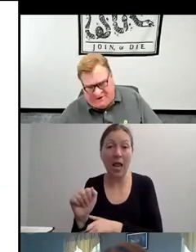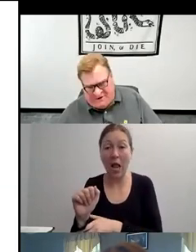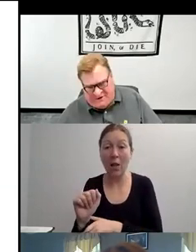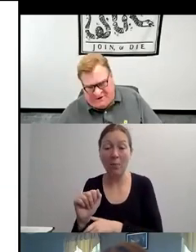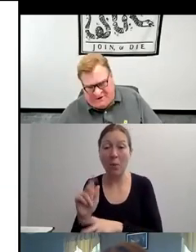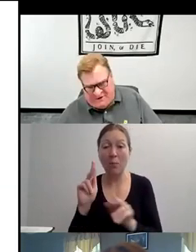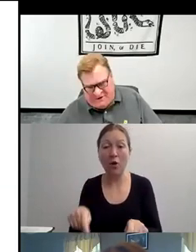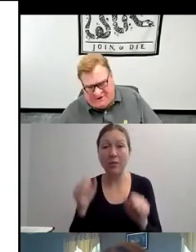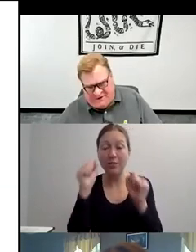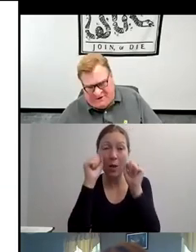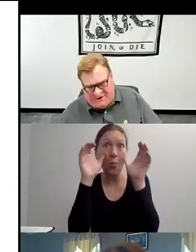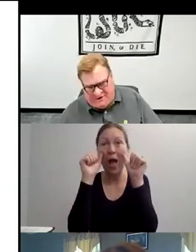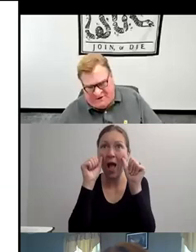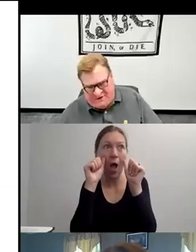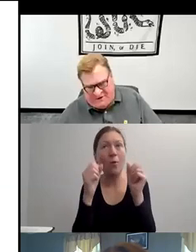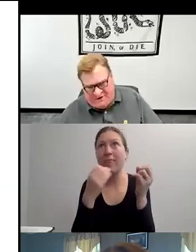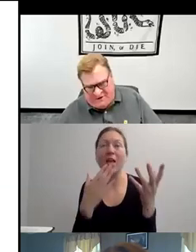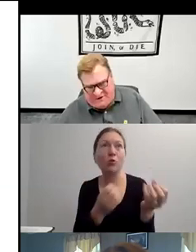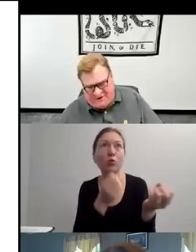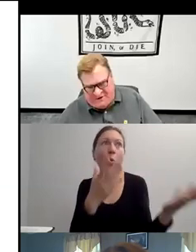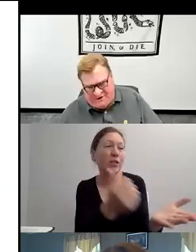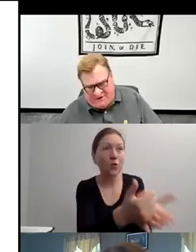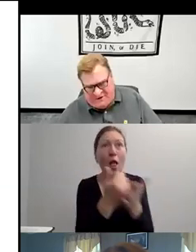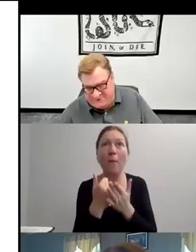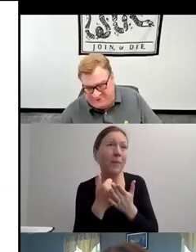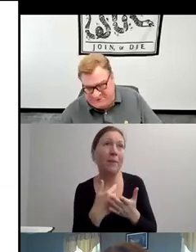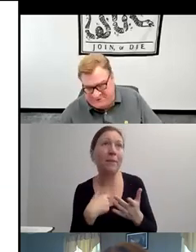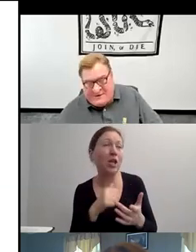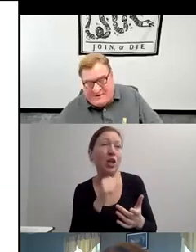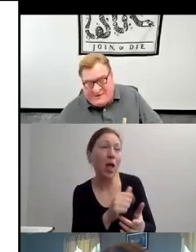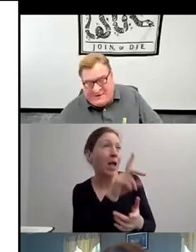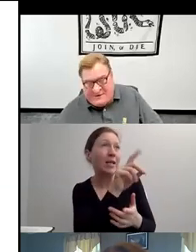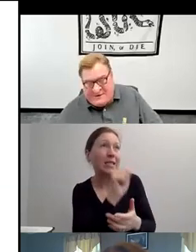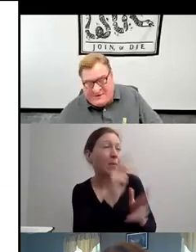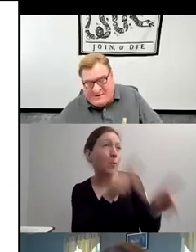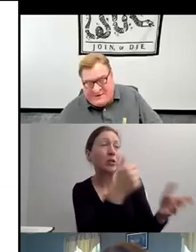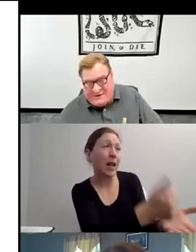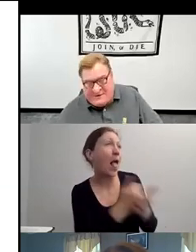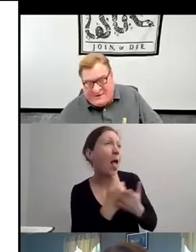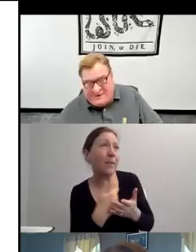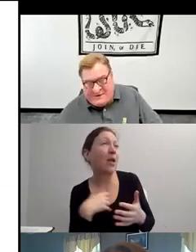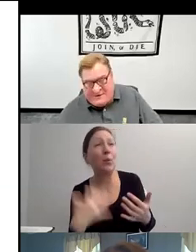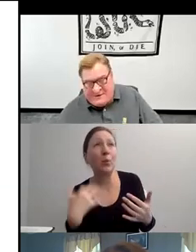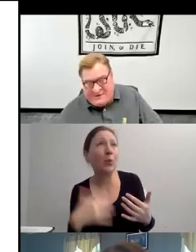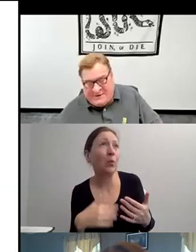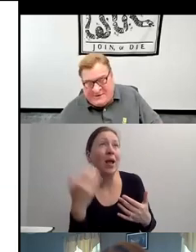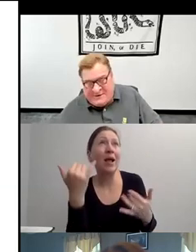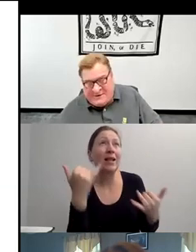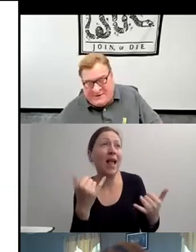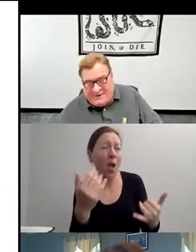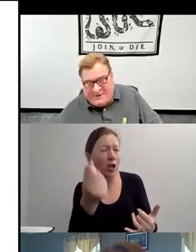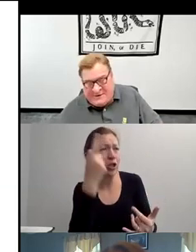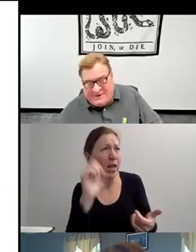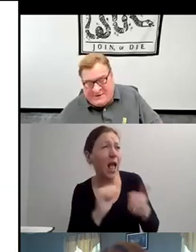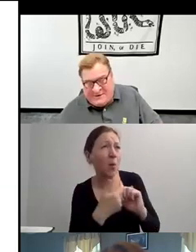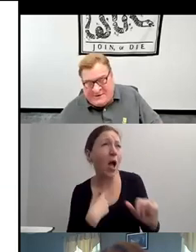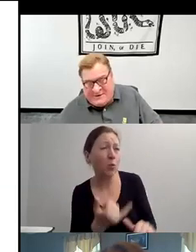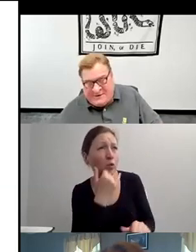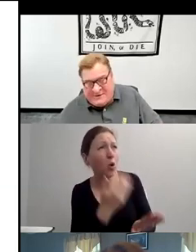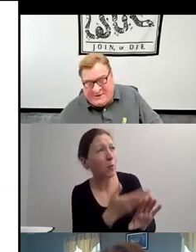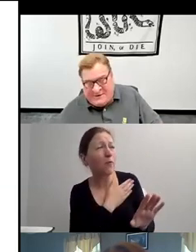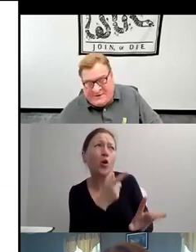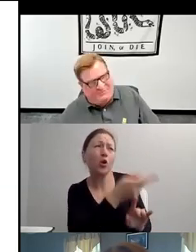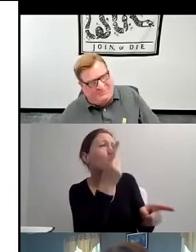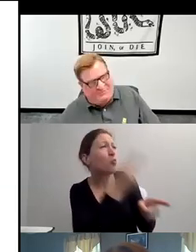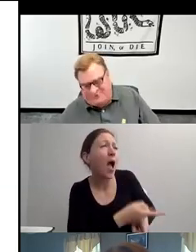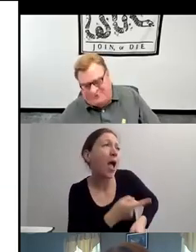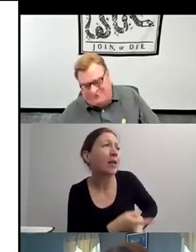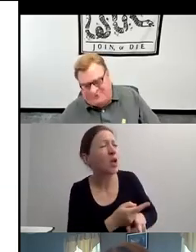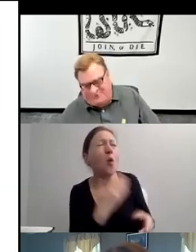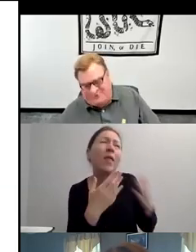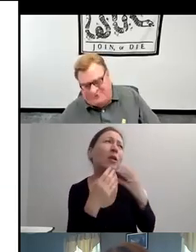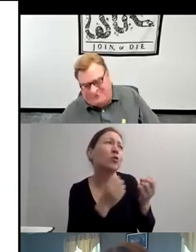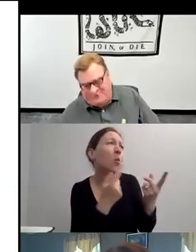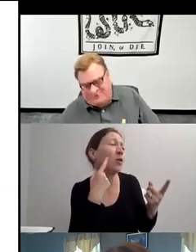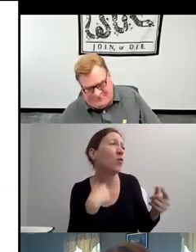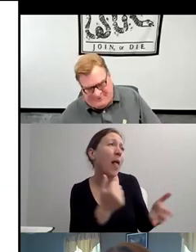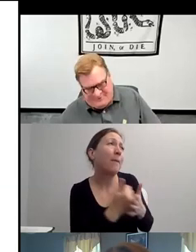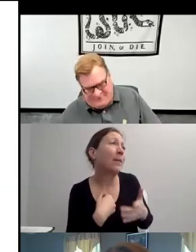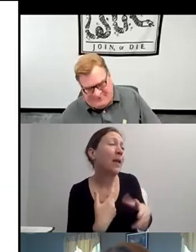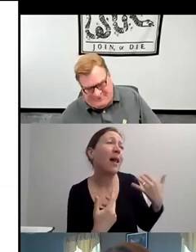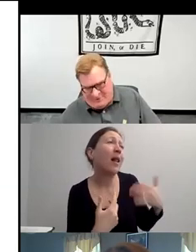SO IT'S OBVIOUS IT'S UNACCEPTABLE FOR A WHITE PERSON TO PLAY AN AFRICAN-AMERICAN OR A CAUCASIAN